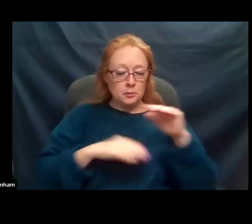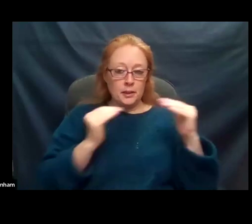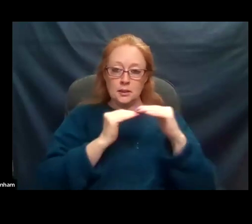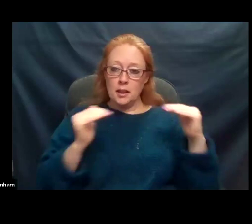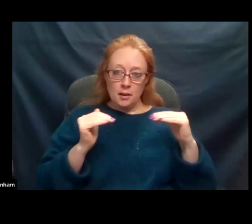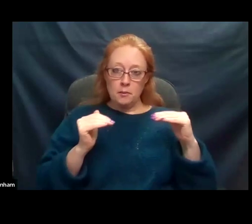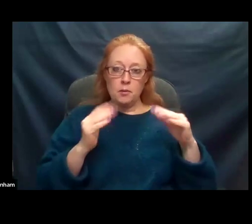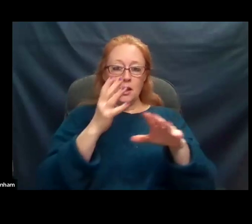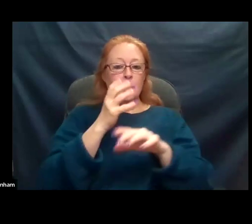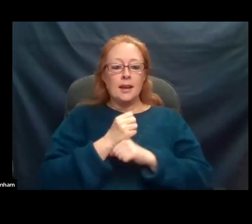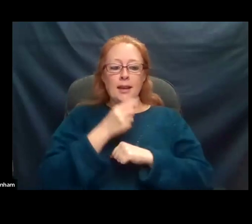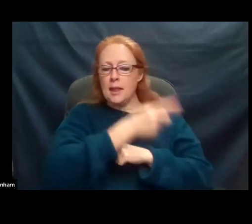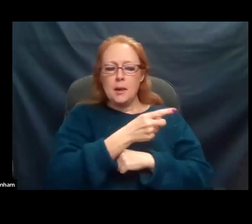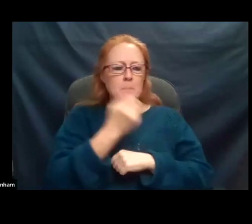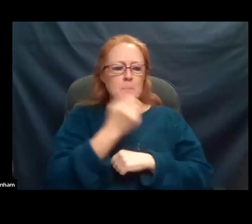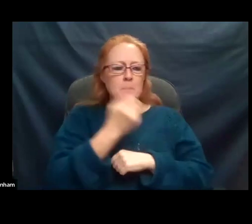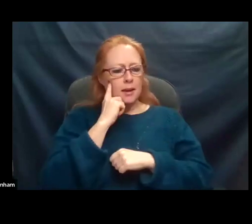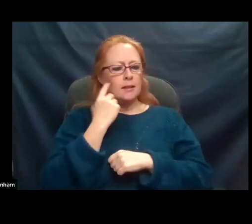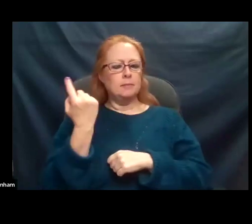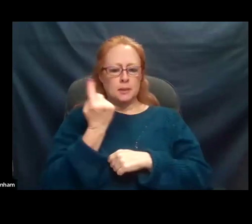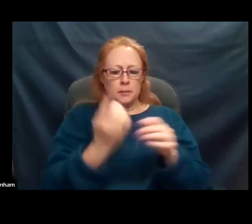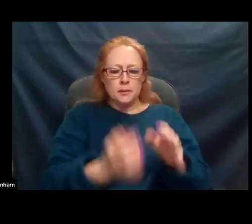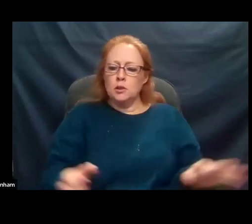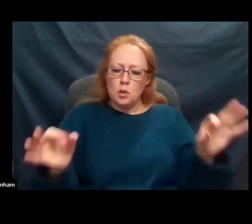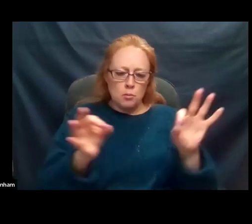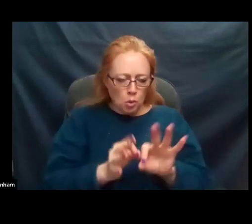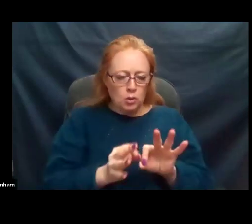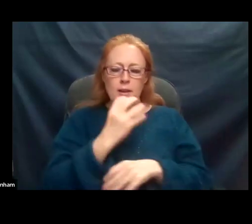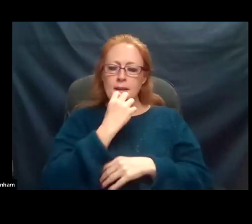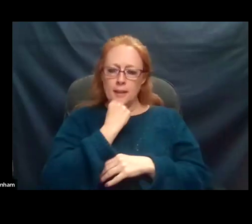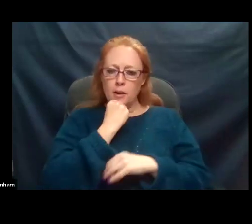It is an issue that an acts your constituents at such a basic level. Just get them to give ashooishgst, you know.